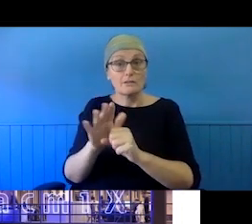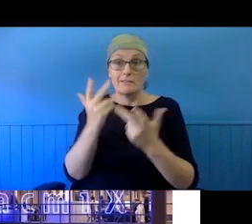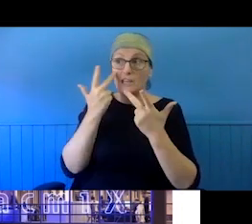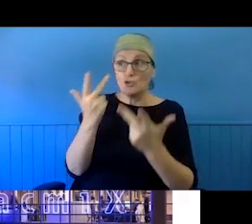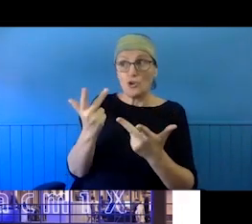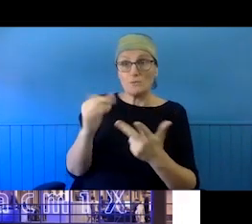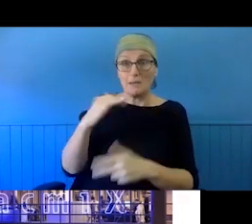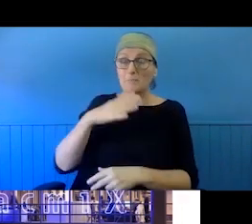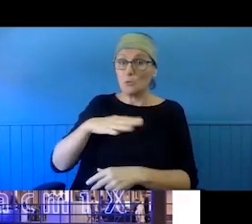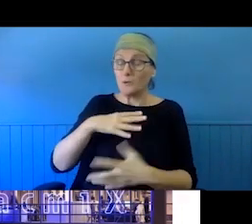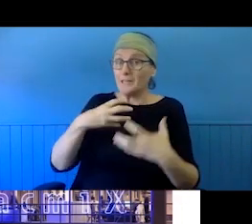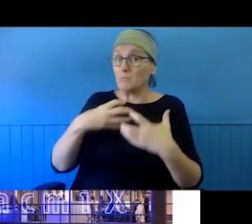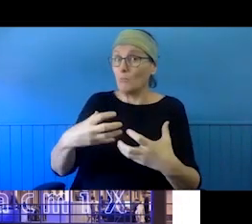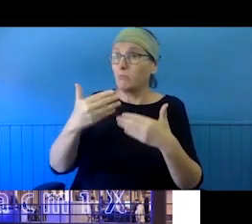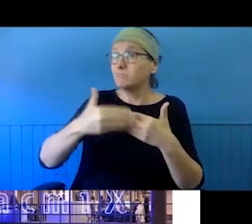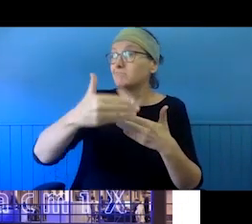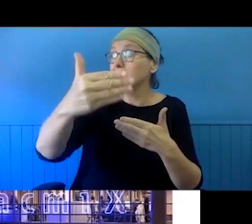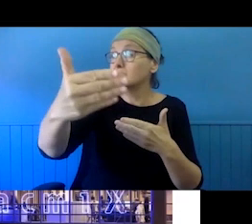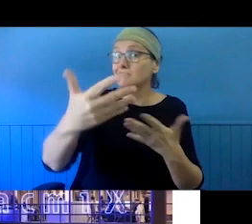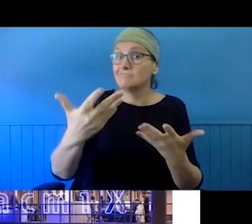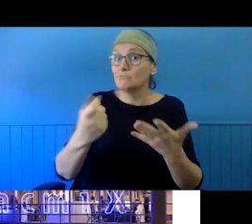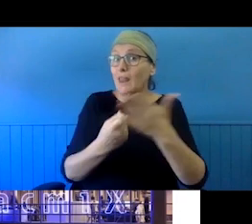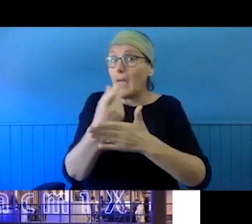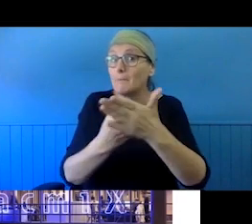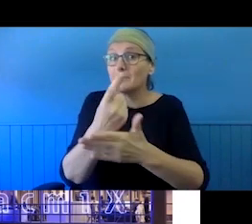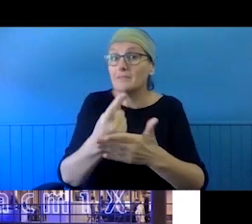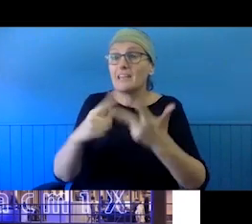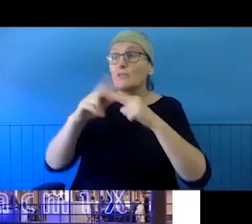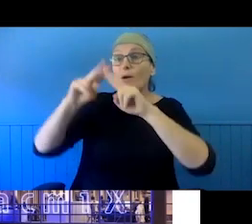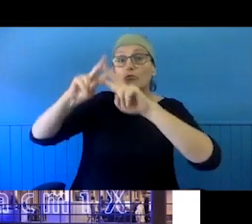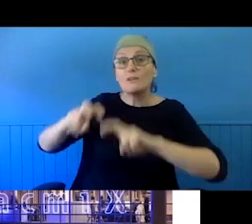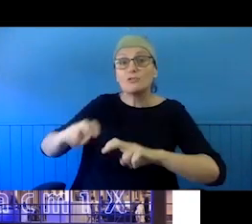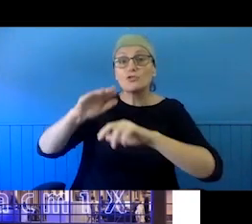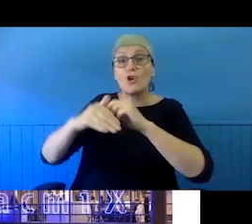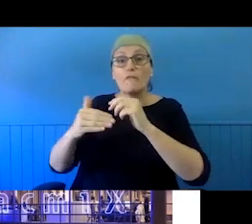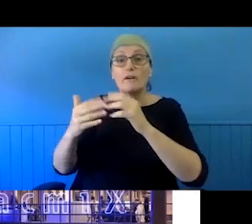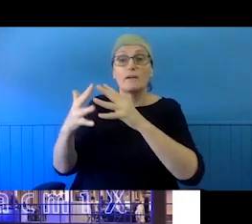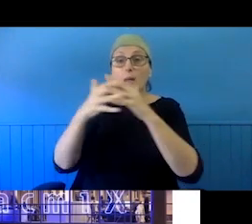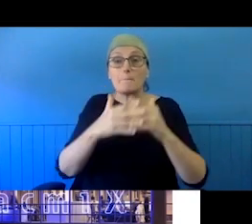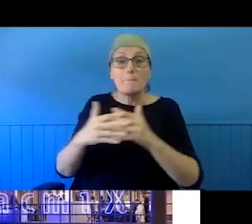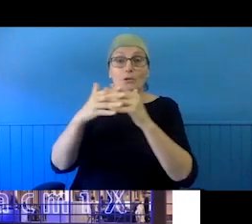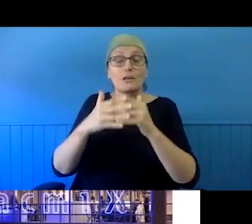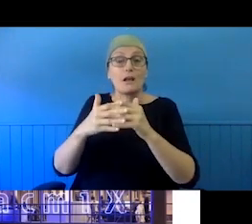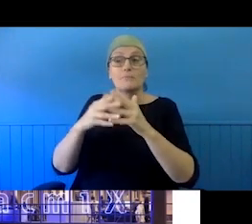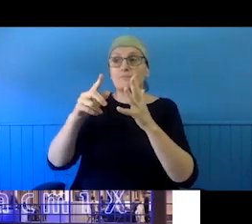anyway. If you look at research in the US around sporting events - there's talk that 72% of audiences won't feel comfortable coming out